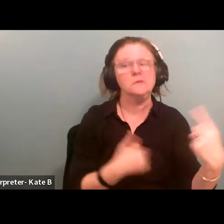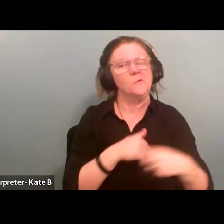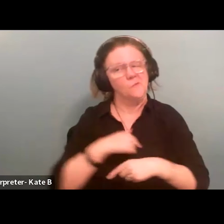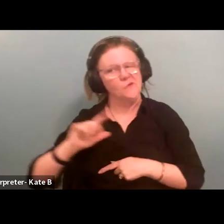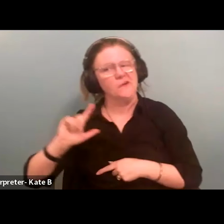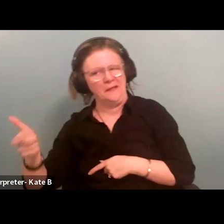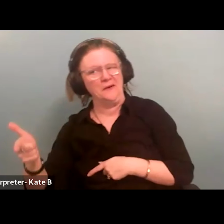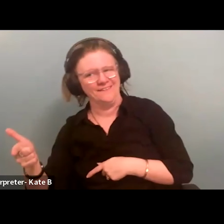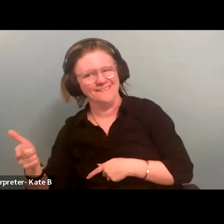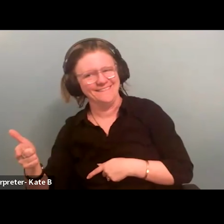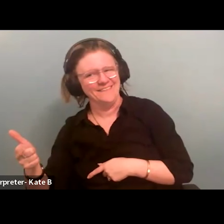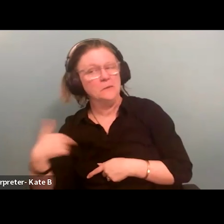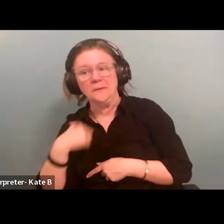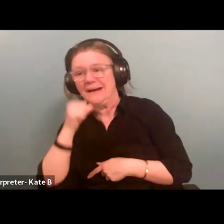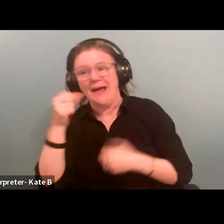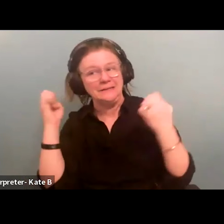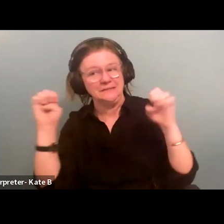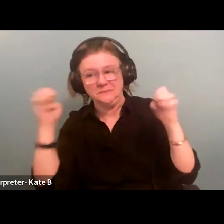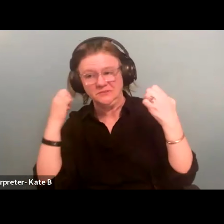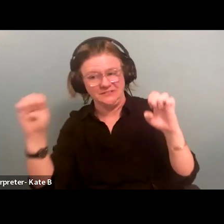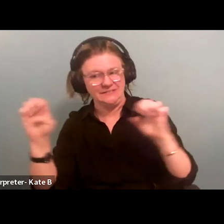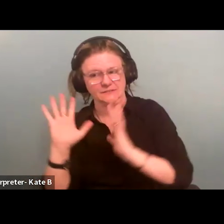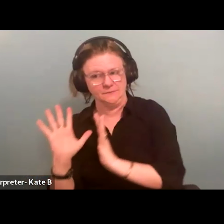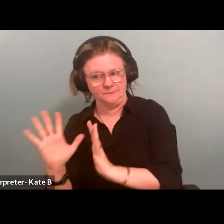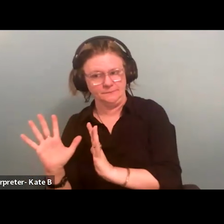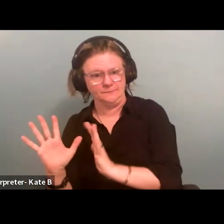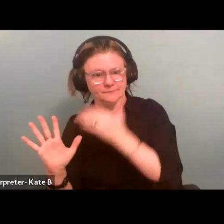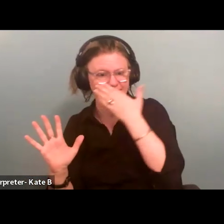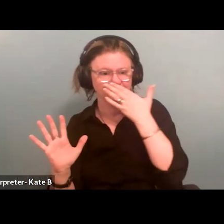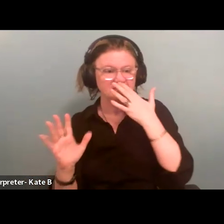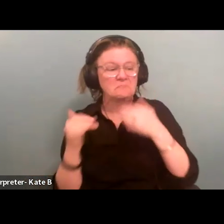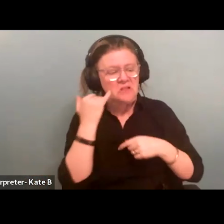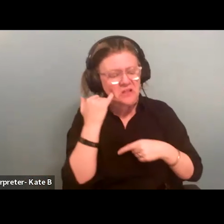But if it's not exactly that immediate of a need and you